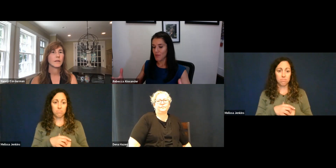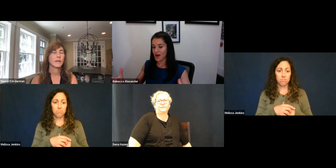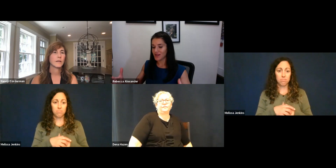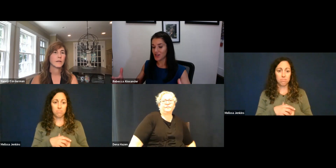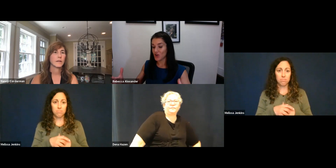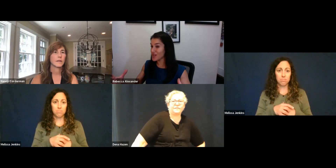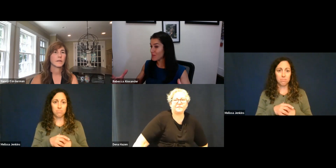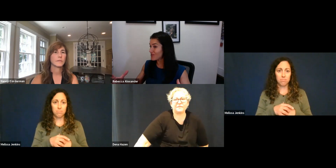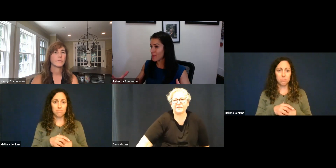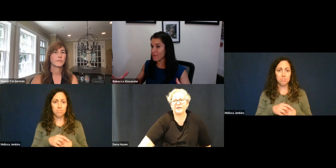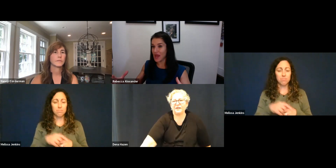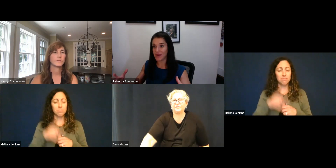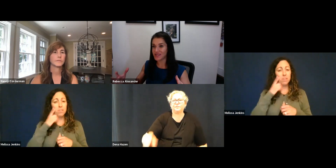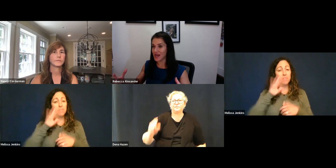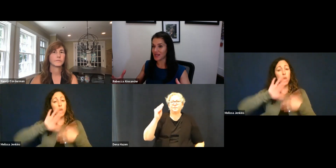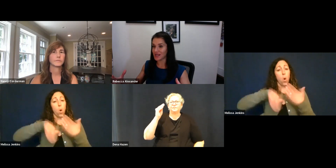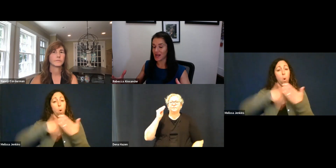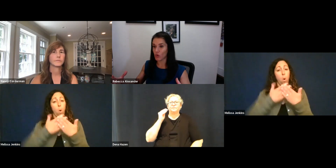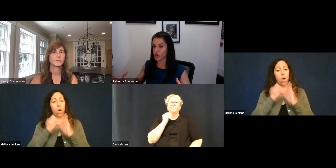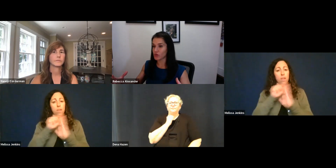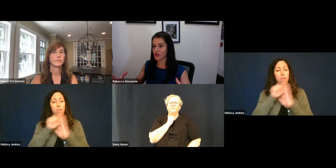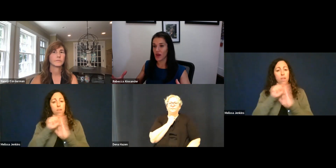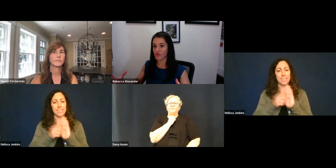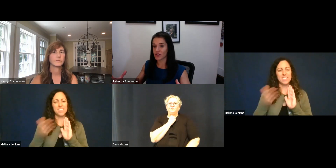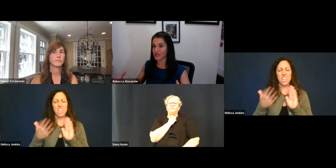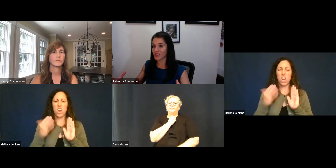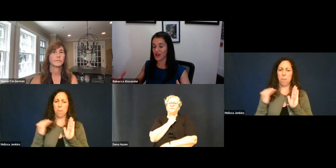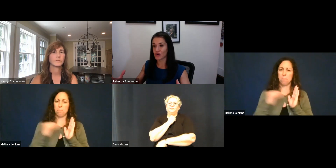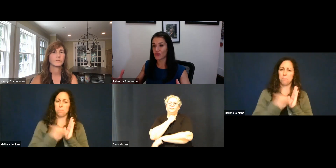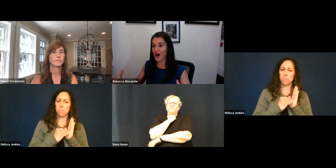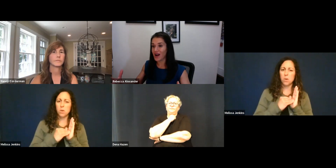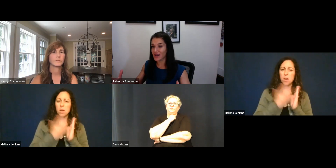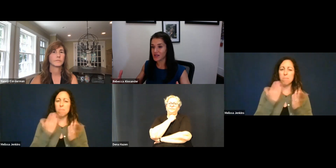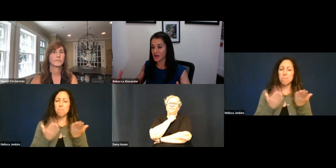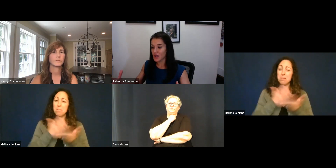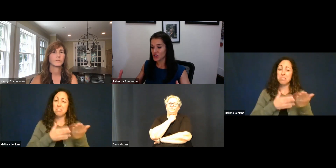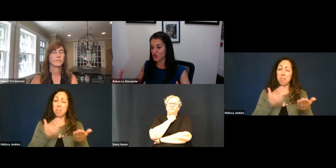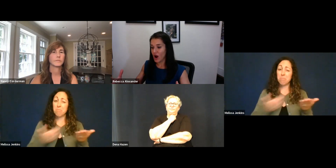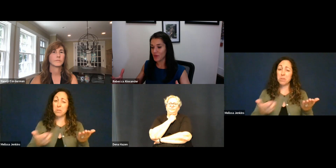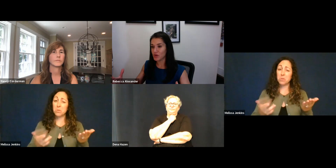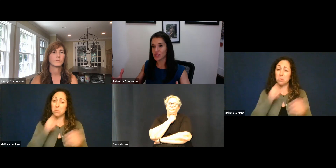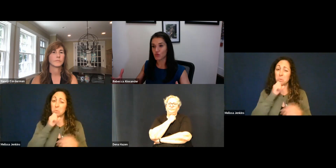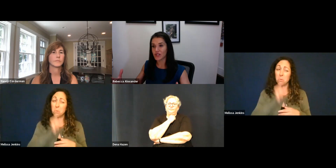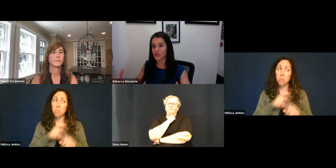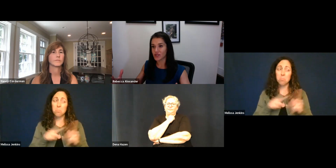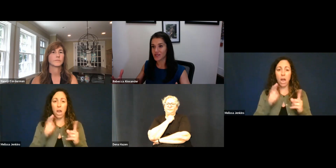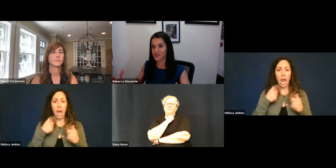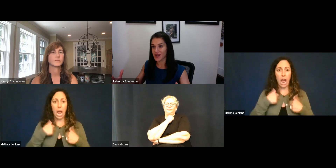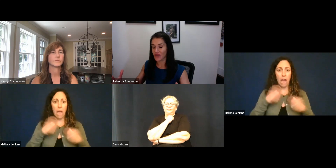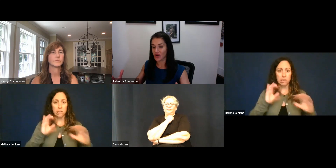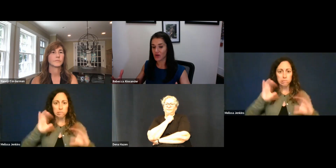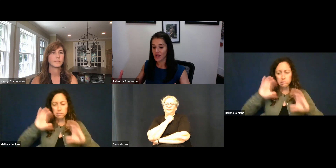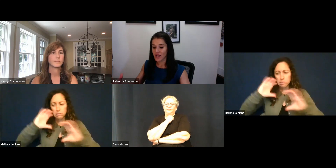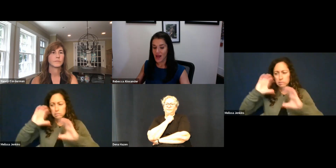But some of them may be dated. I worked with everything that I could find to try to put some resources together.